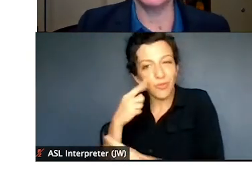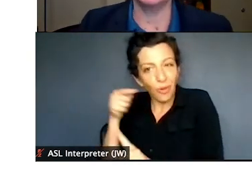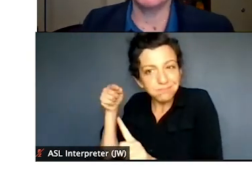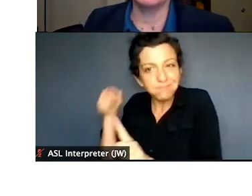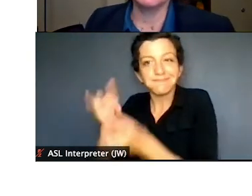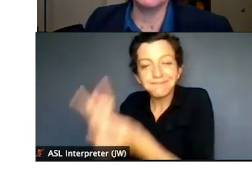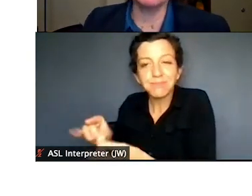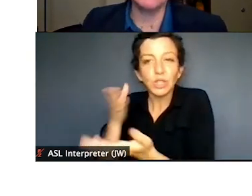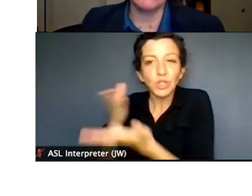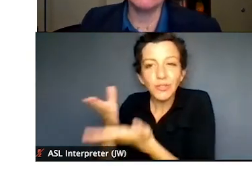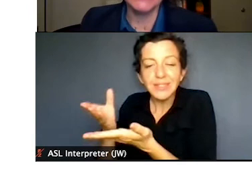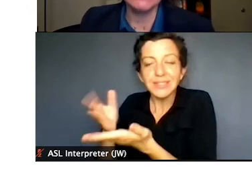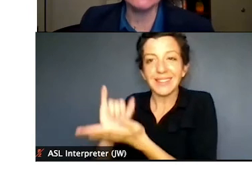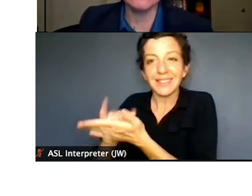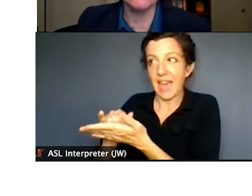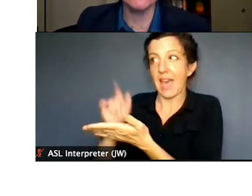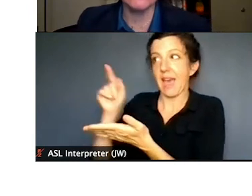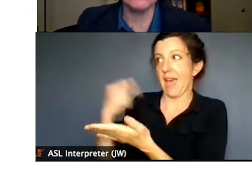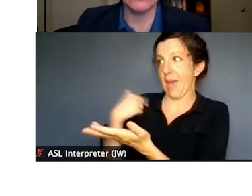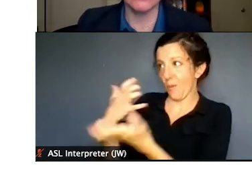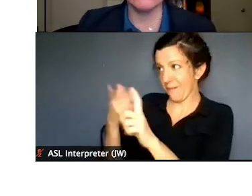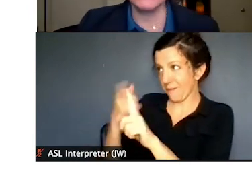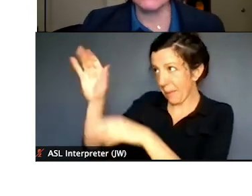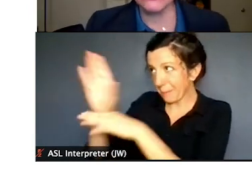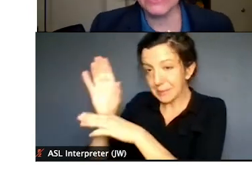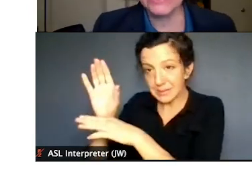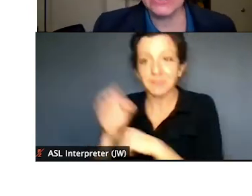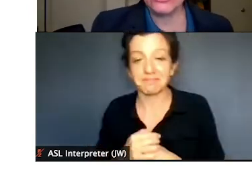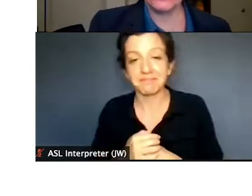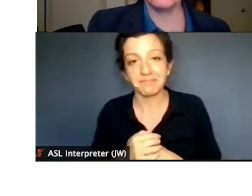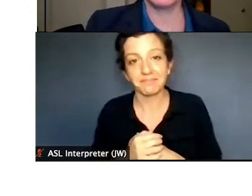And in opposition, we have the ACLU, business organizations,